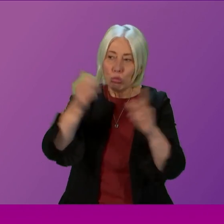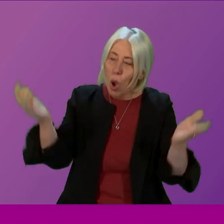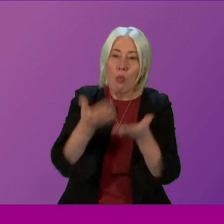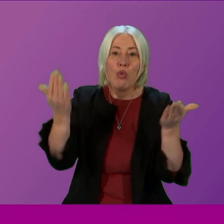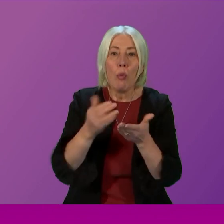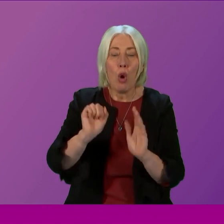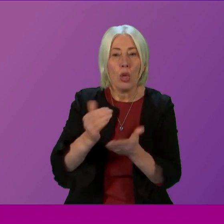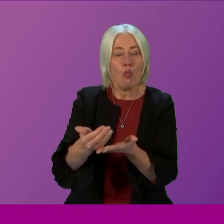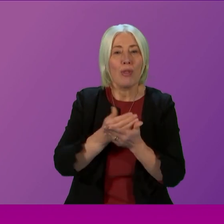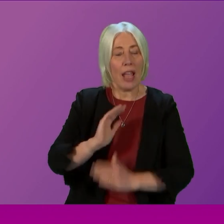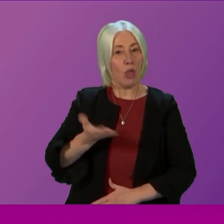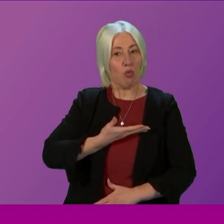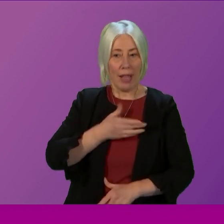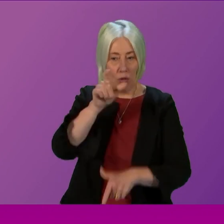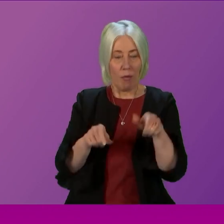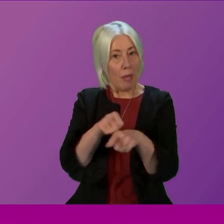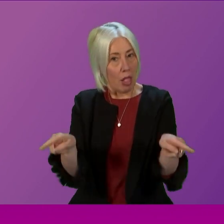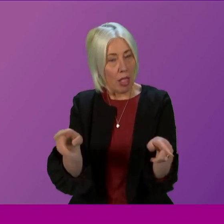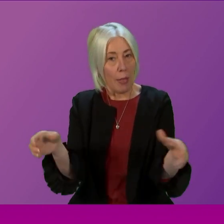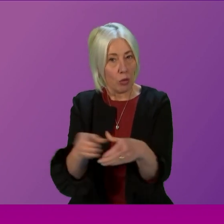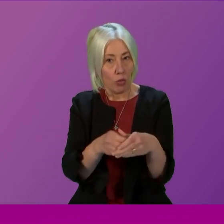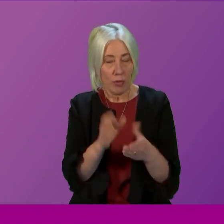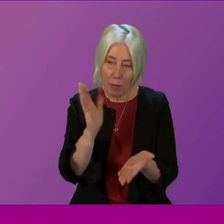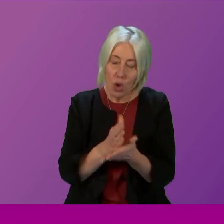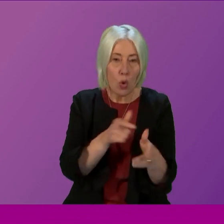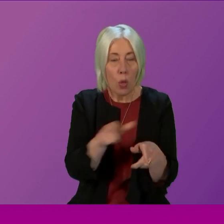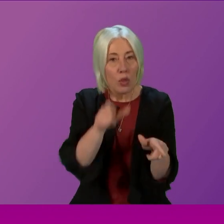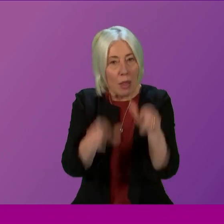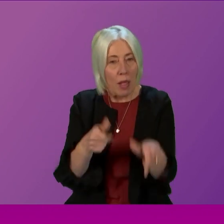in those groups and to ensure that individuals are supported to reach their full potential?